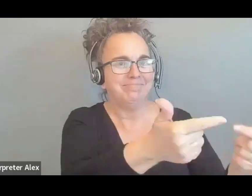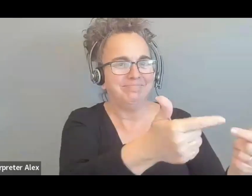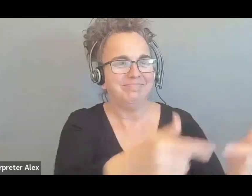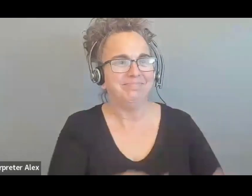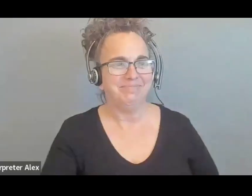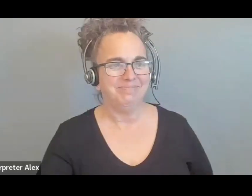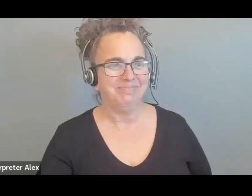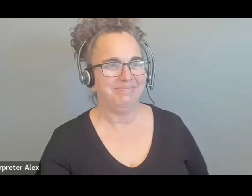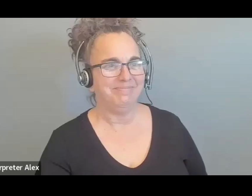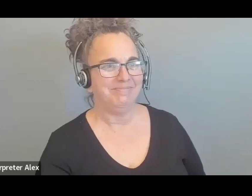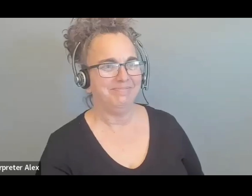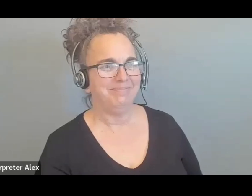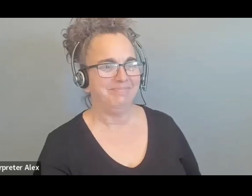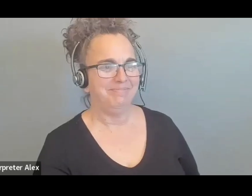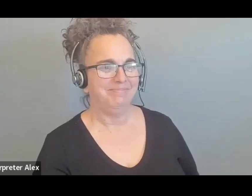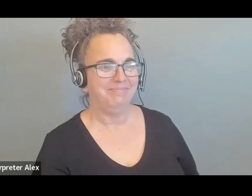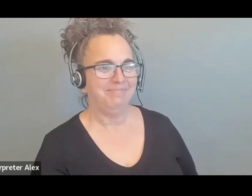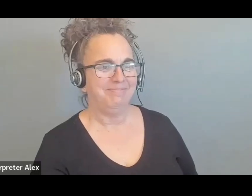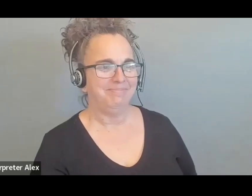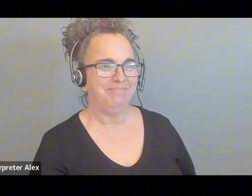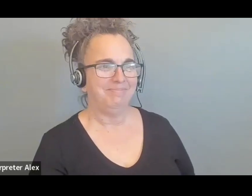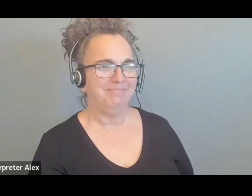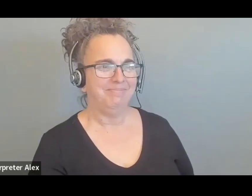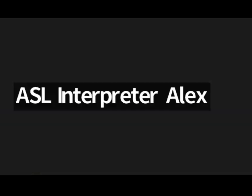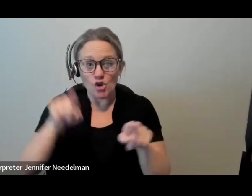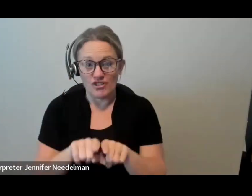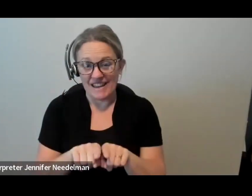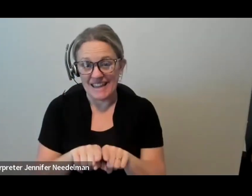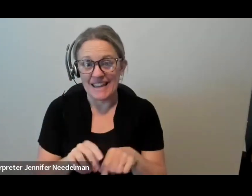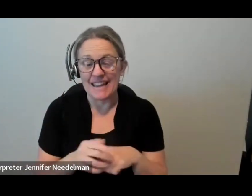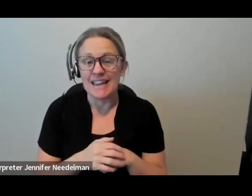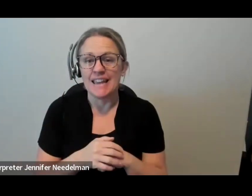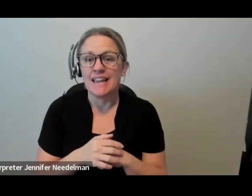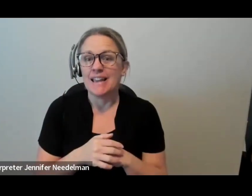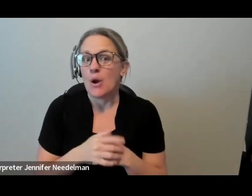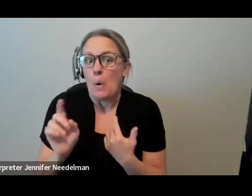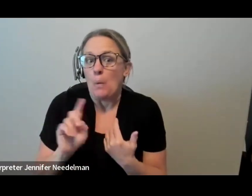I agree, but where do we start? Look,